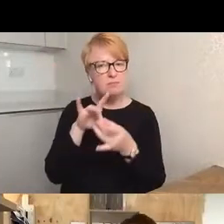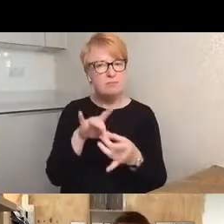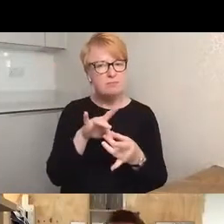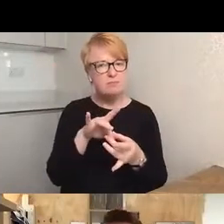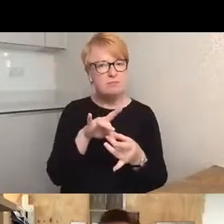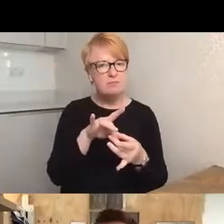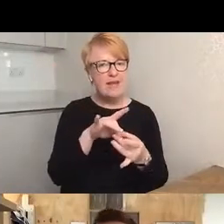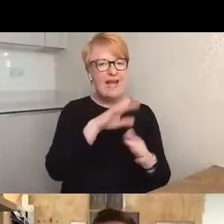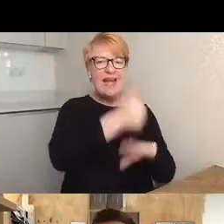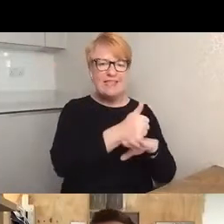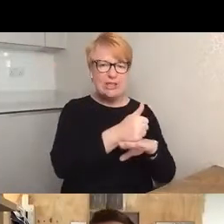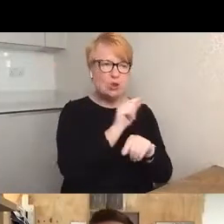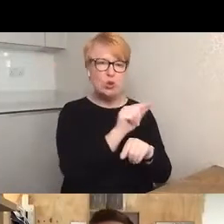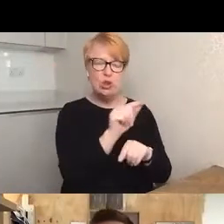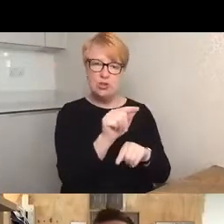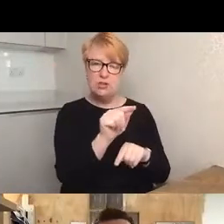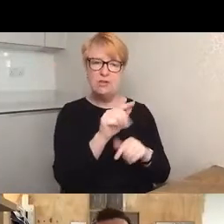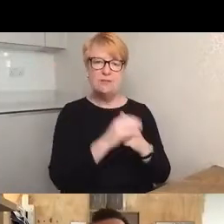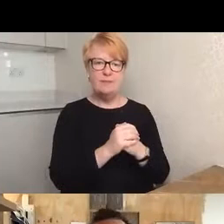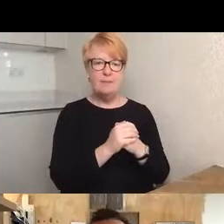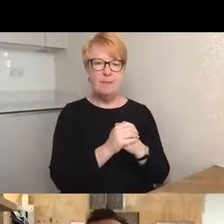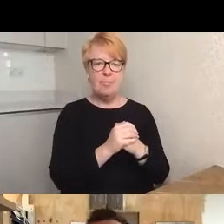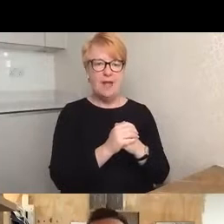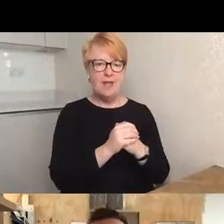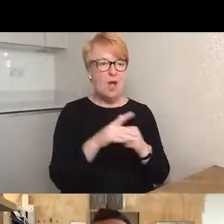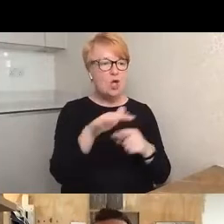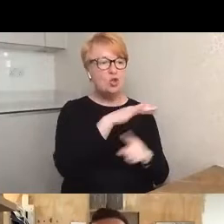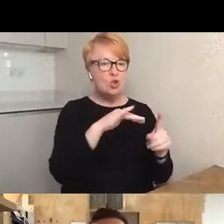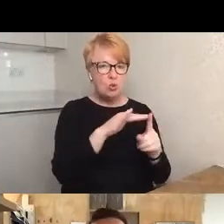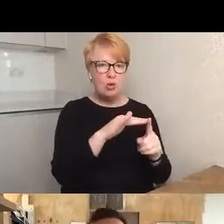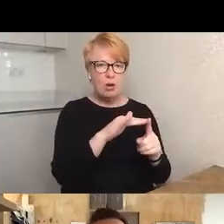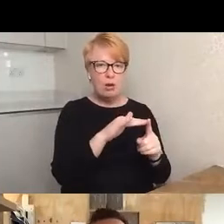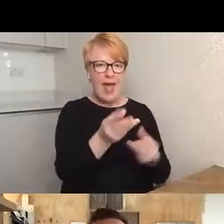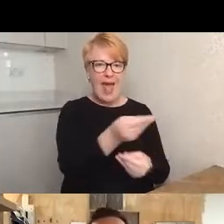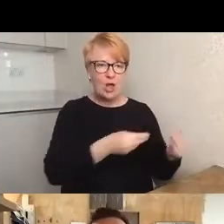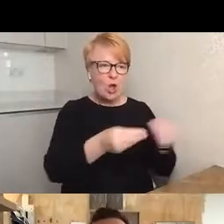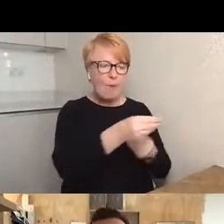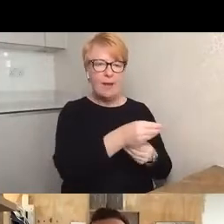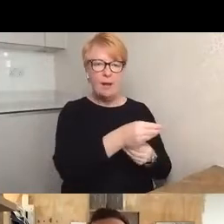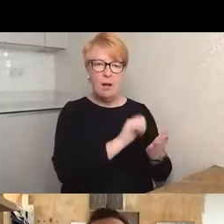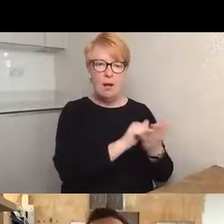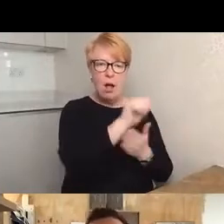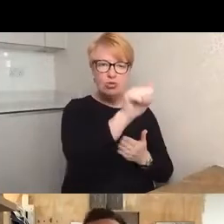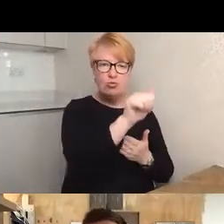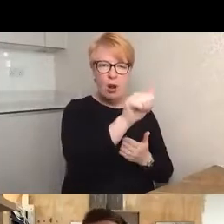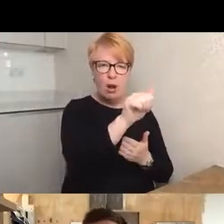and engages with the sort of socio economic and cultural dynamics of institutions, to kind